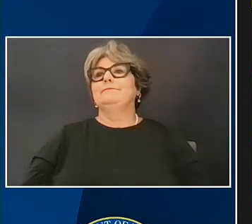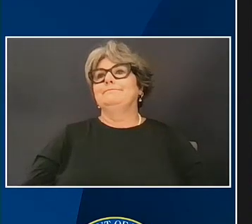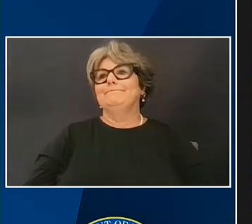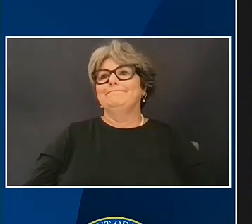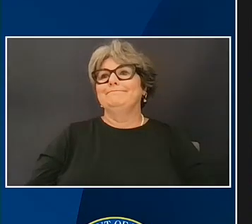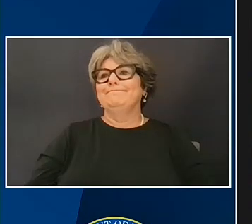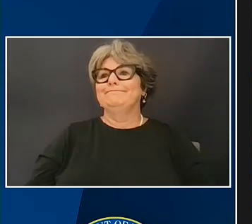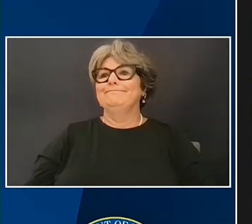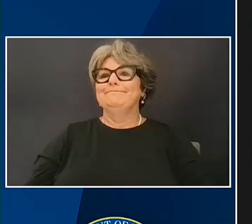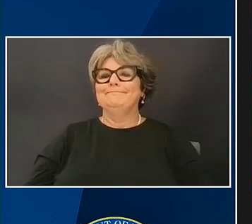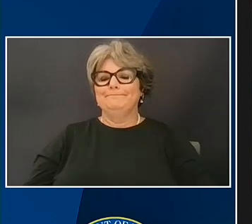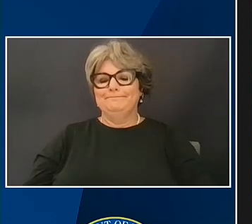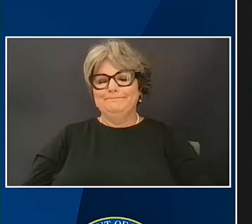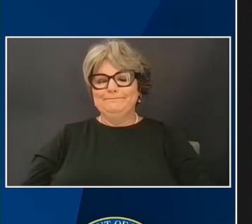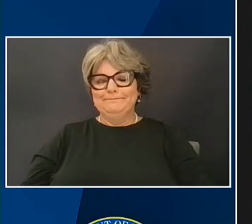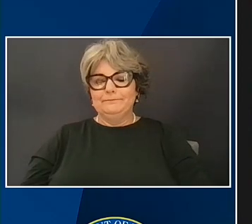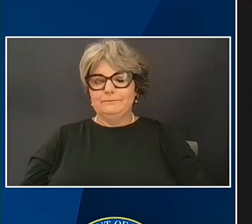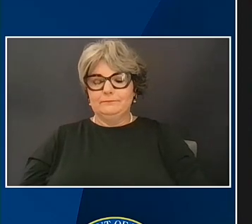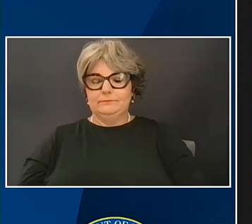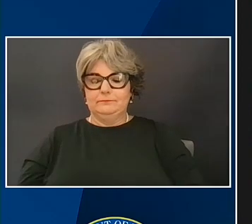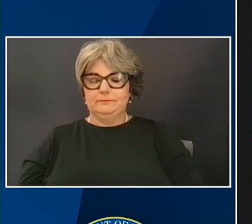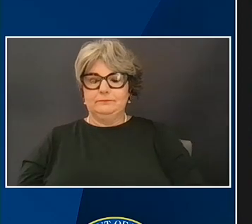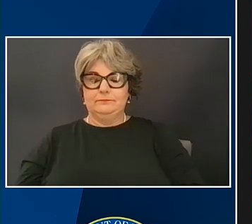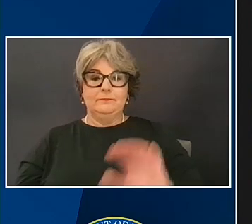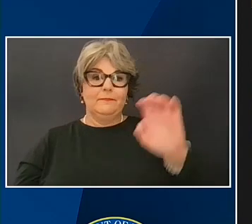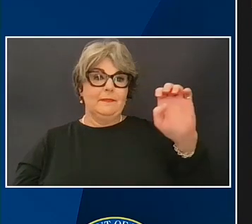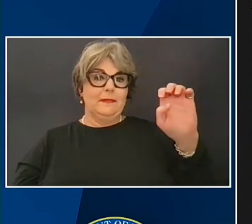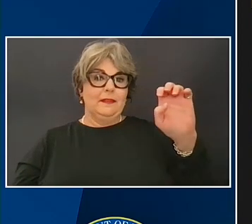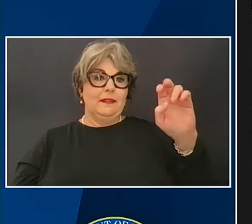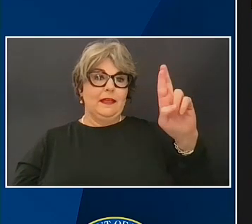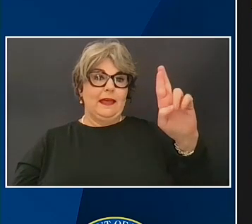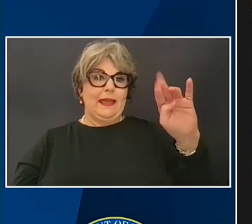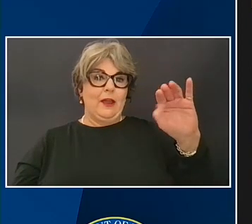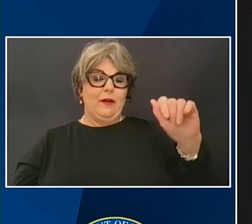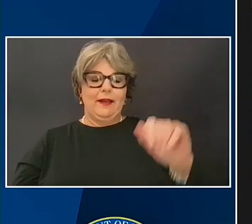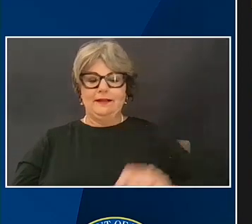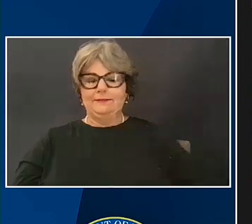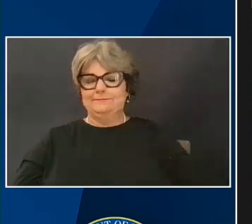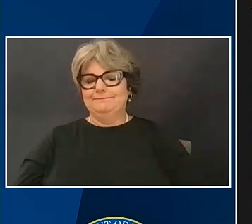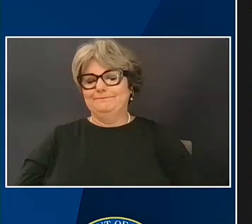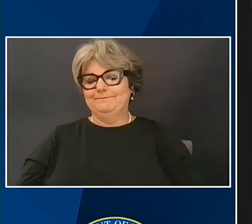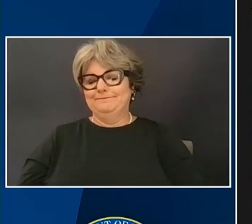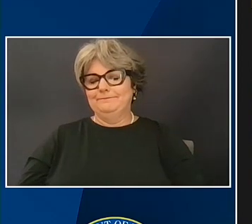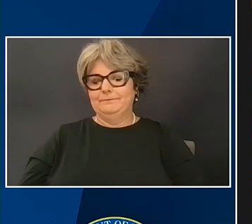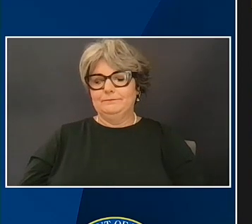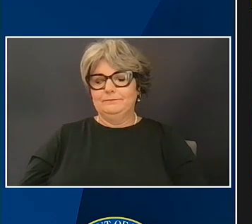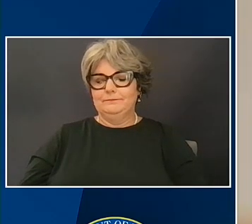Alright. Erika? Thank you. This may just be because I have a lot of